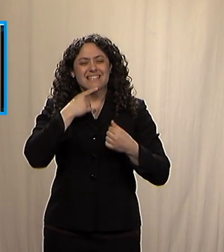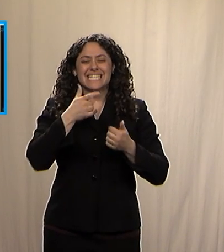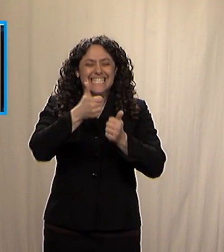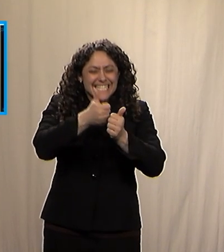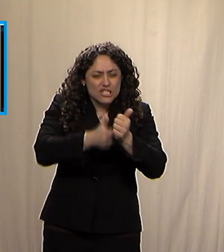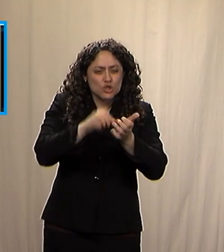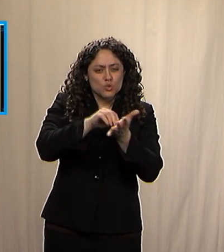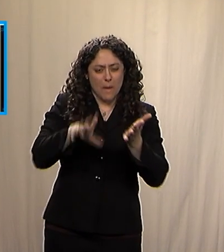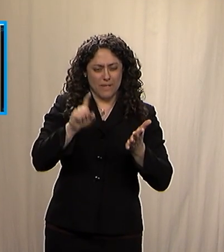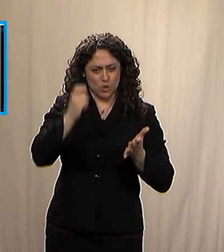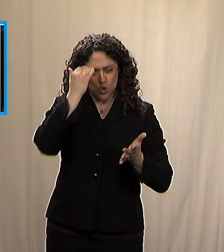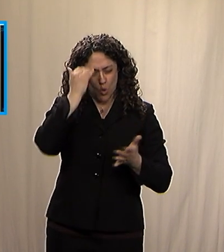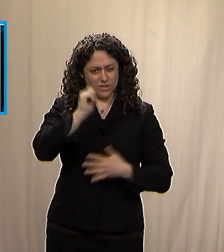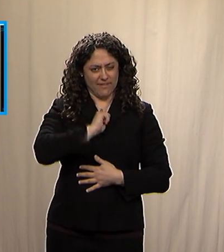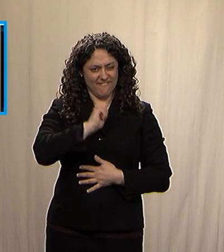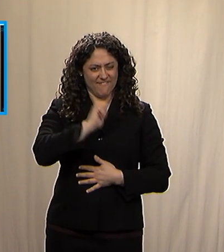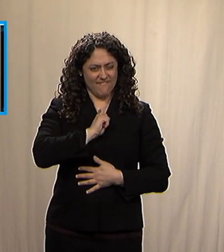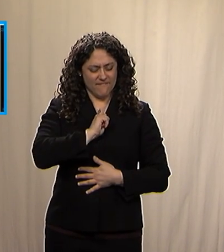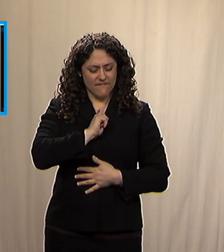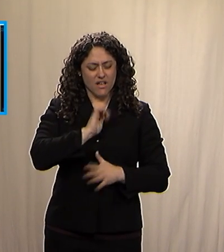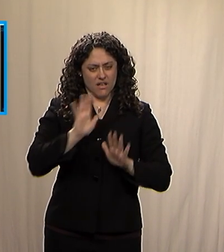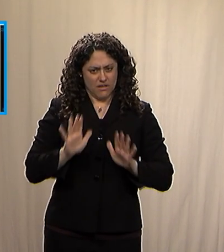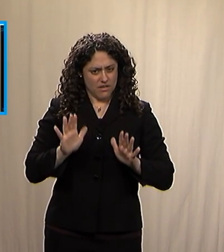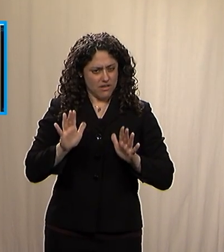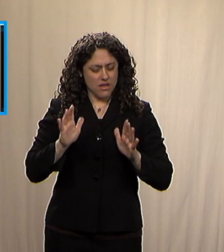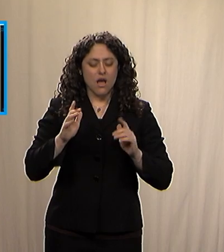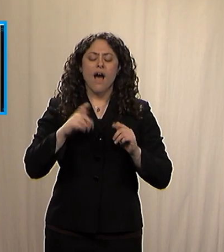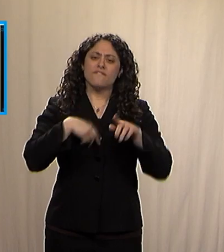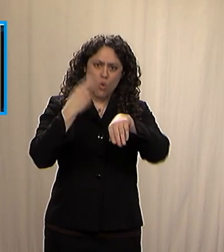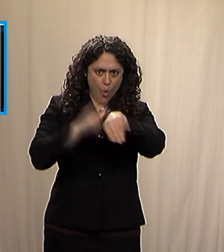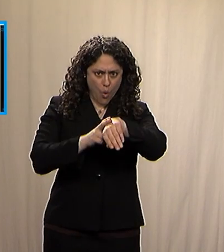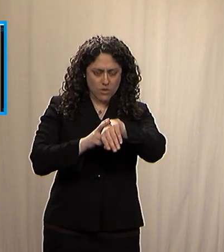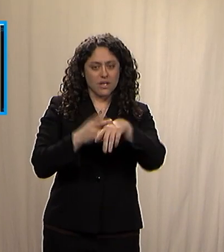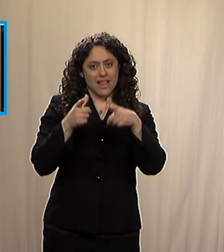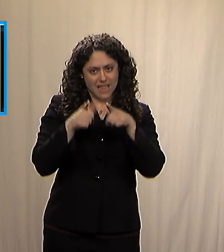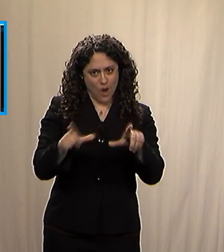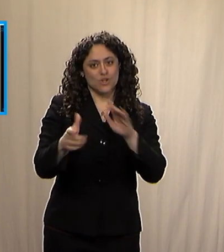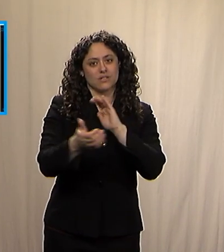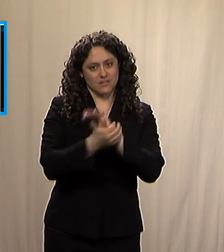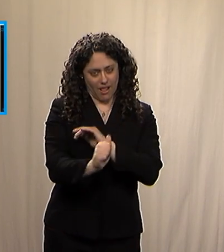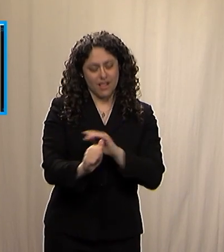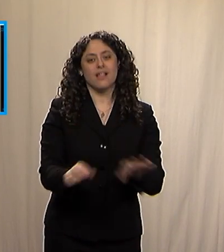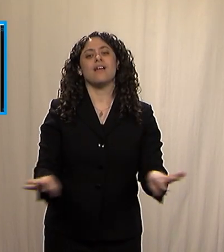It's very important. I don't want to diminish the importance of language skills for interpreting students.